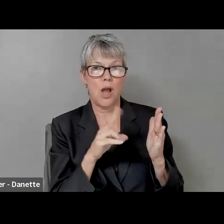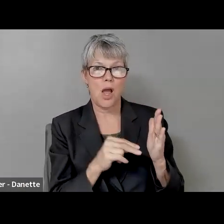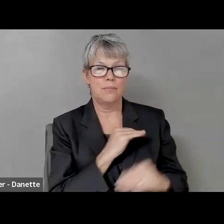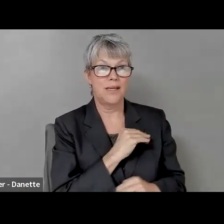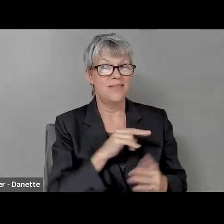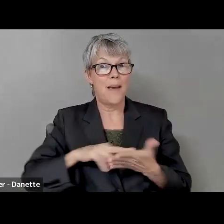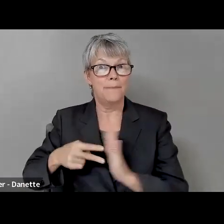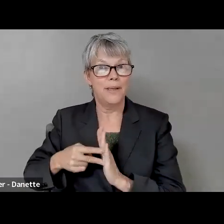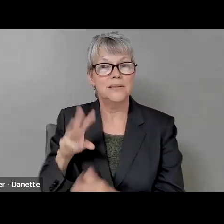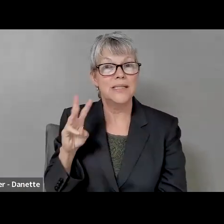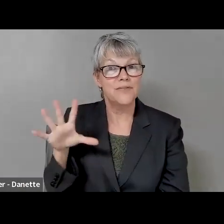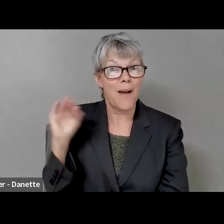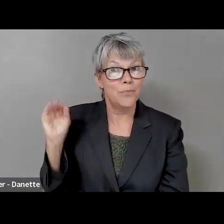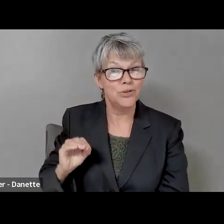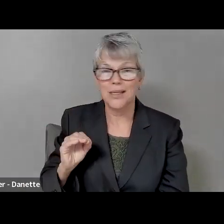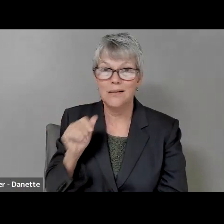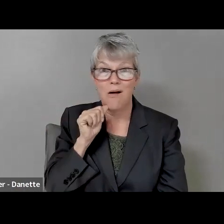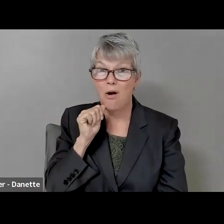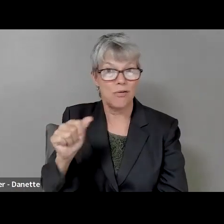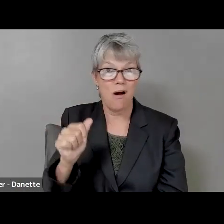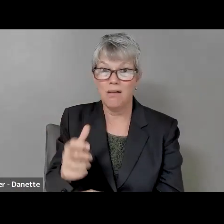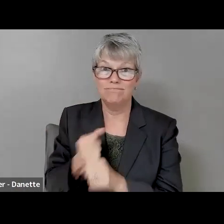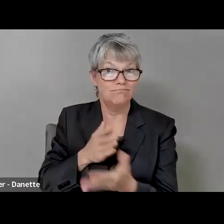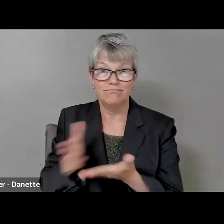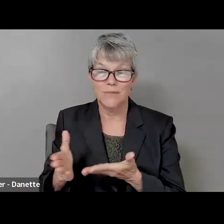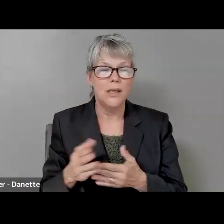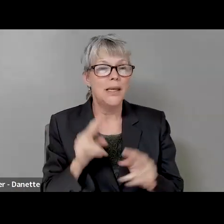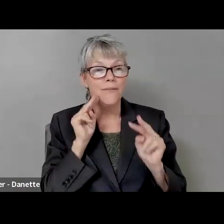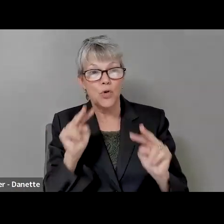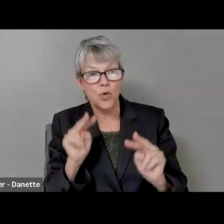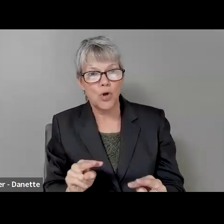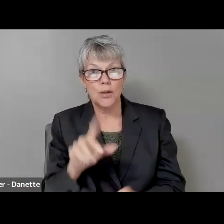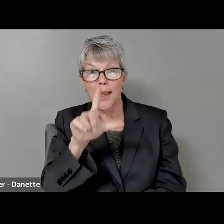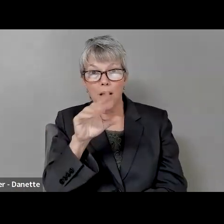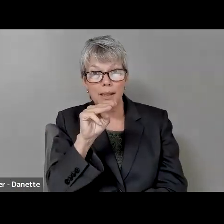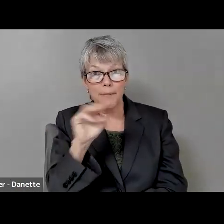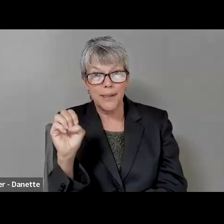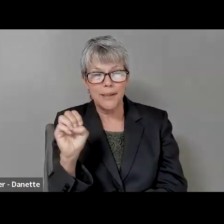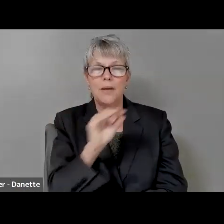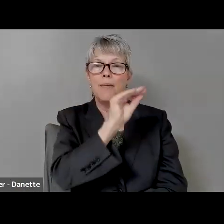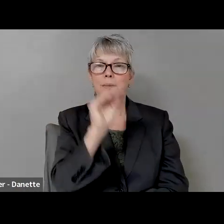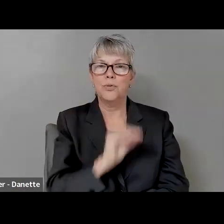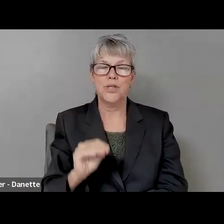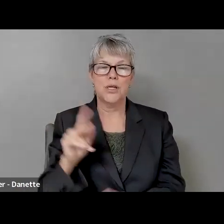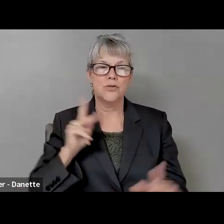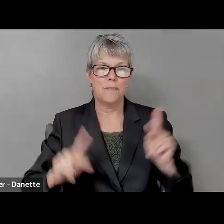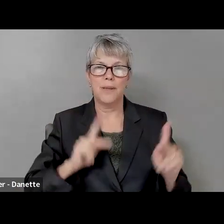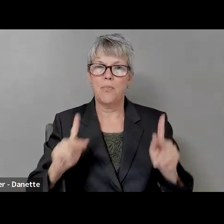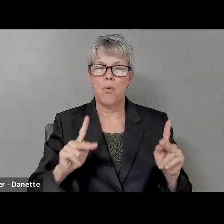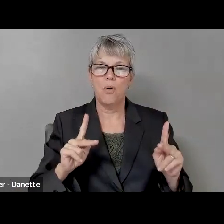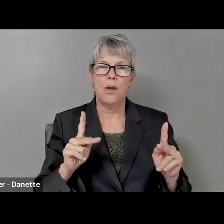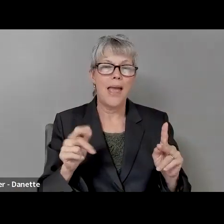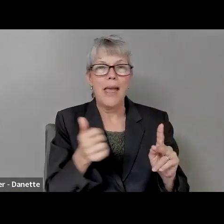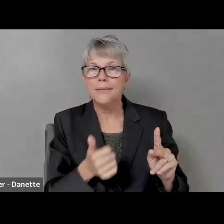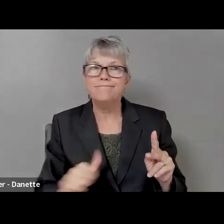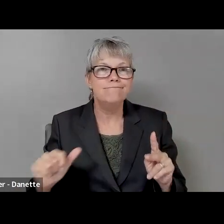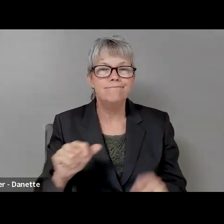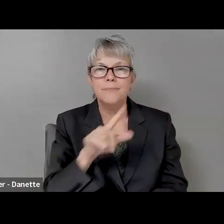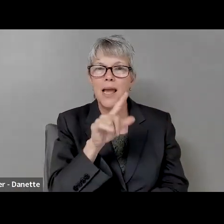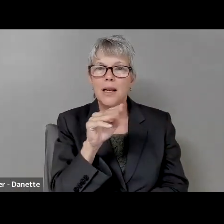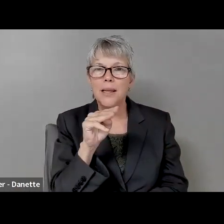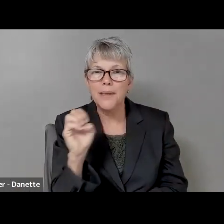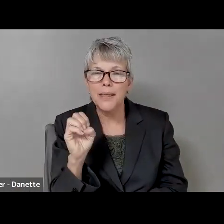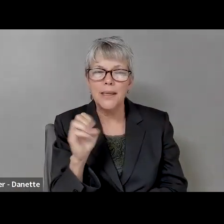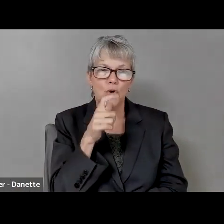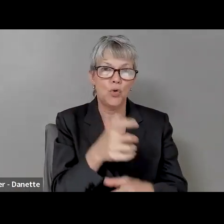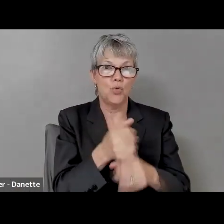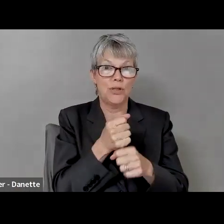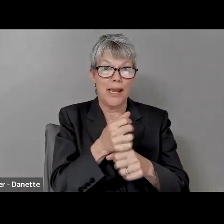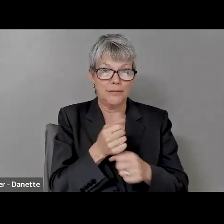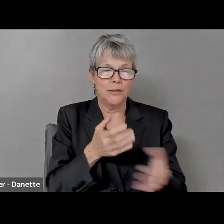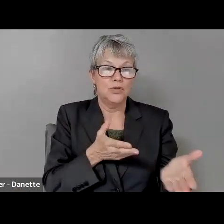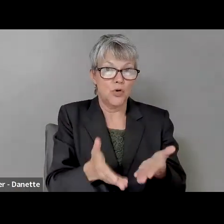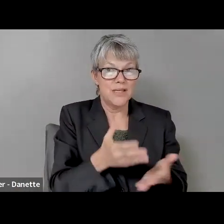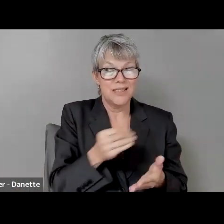Kelly Crosbie (she/her): Um. So if you look by L me, you will see the percentage of people at any particular element who are on the waitlist who are getting services and those who are not getting services.